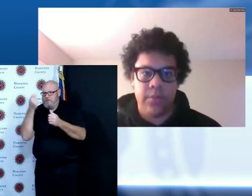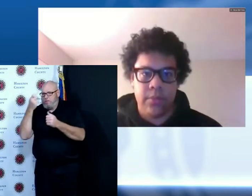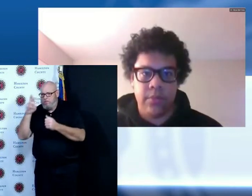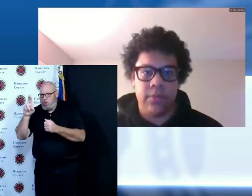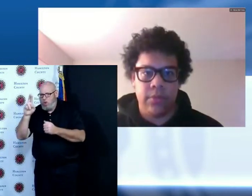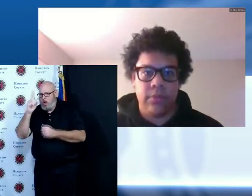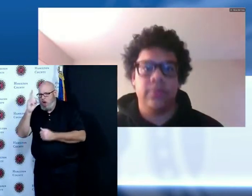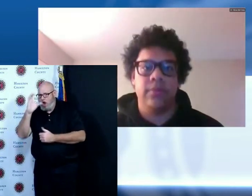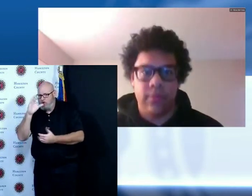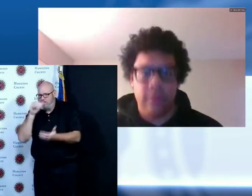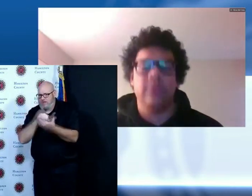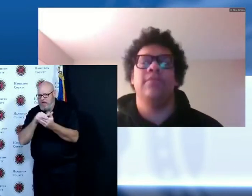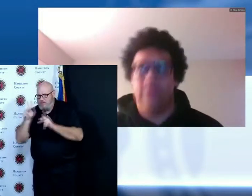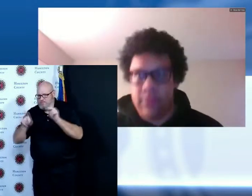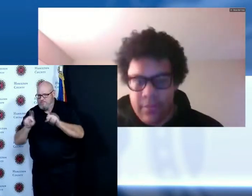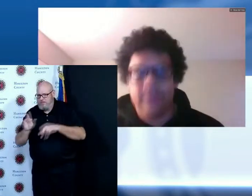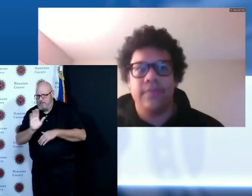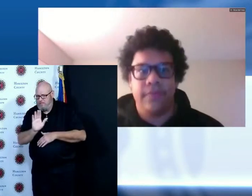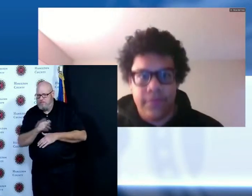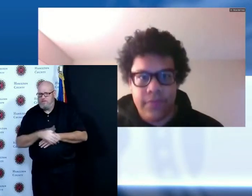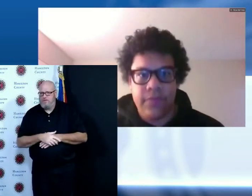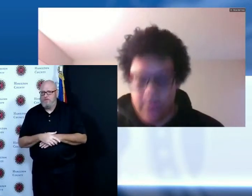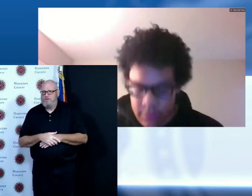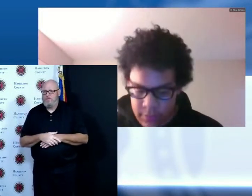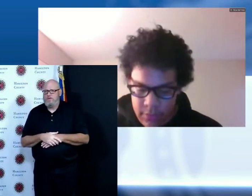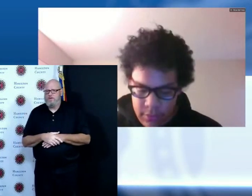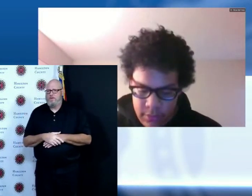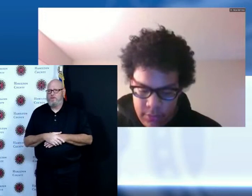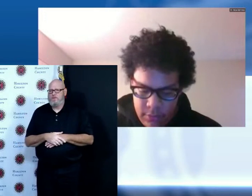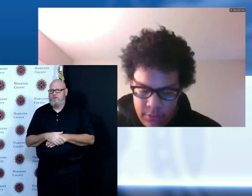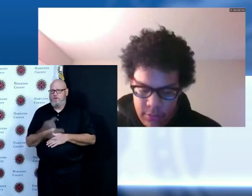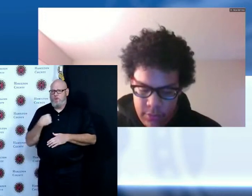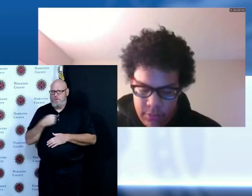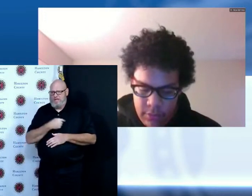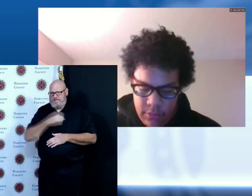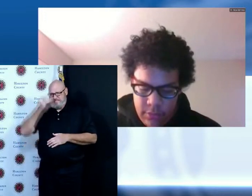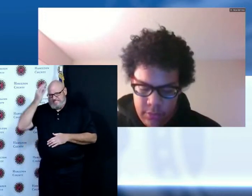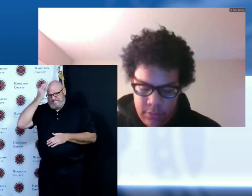going to get priority for the limited number of vaccines that are available next week you said